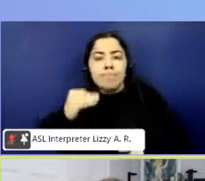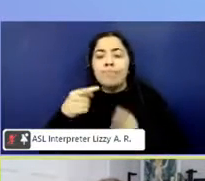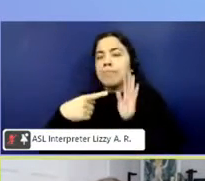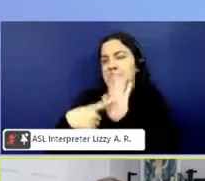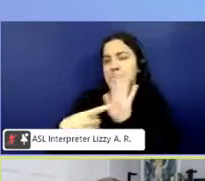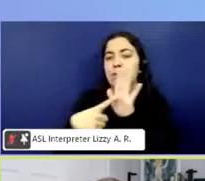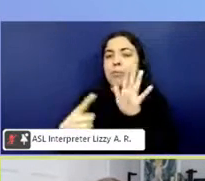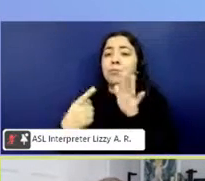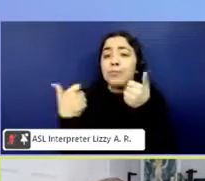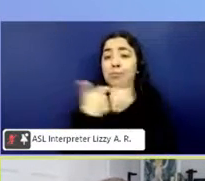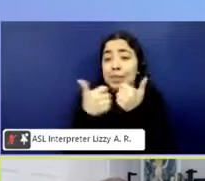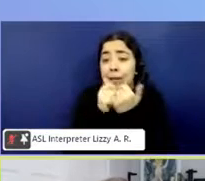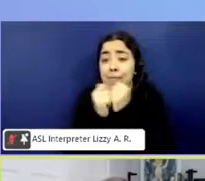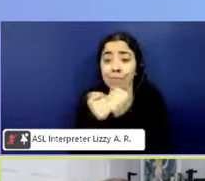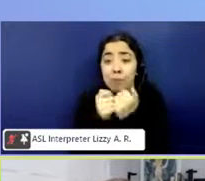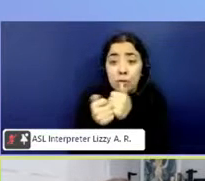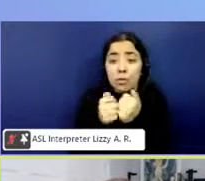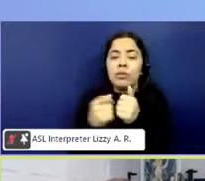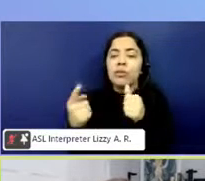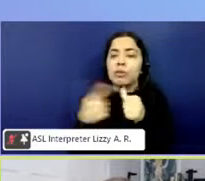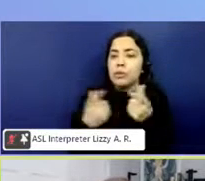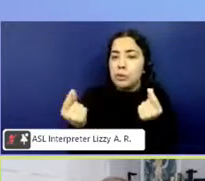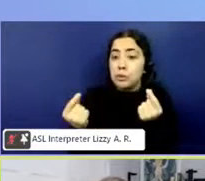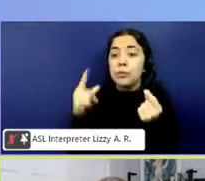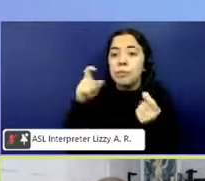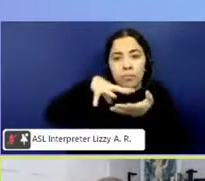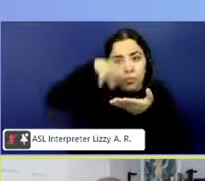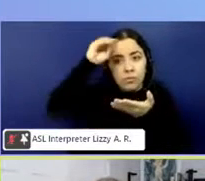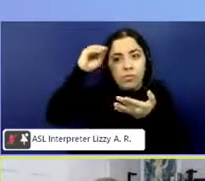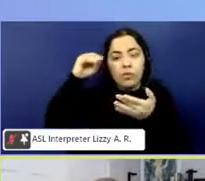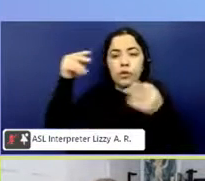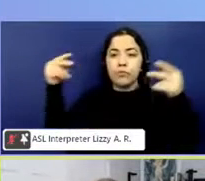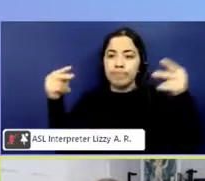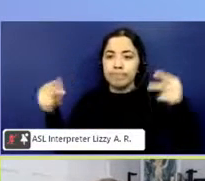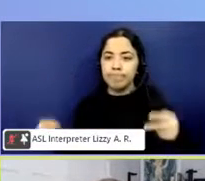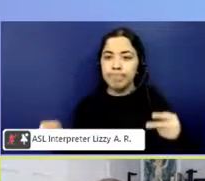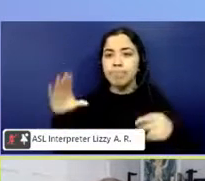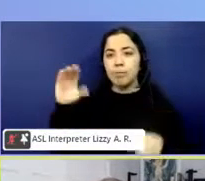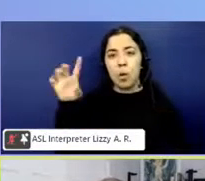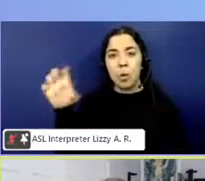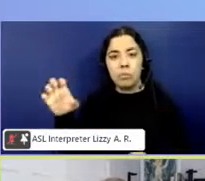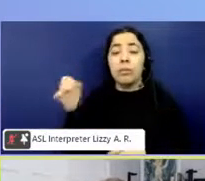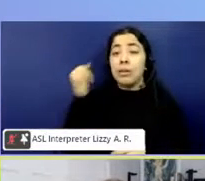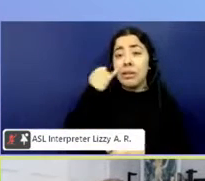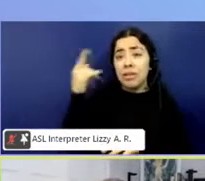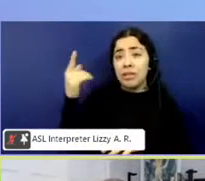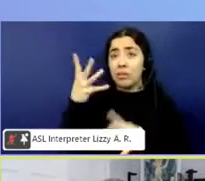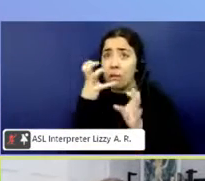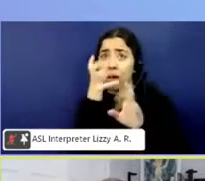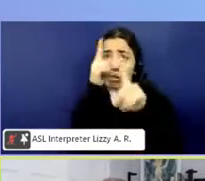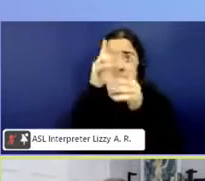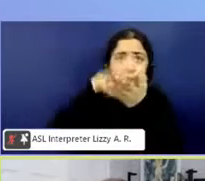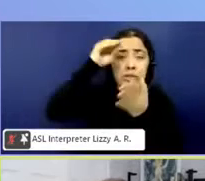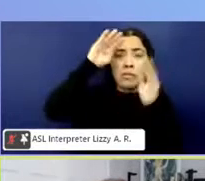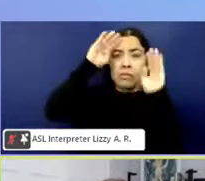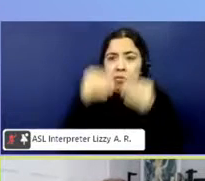you first need to learn to code if the task of learning is solely focused on technical aspects